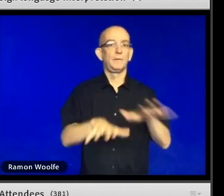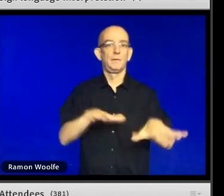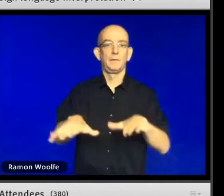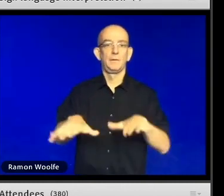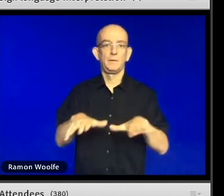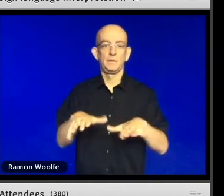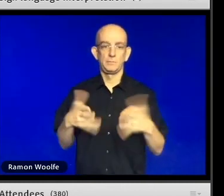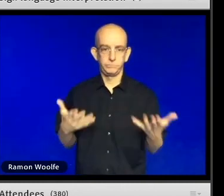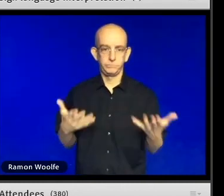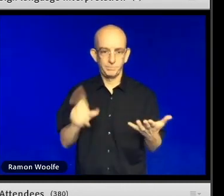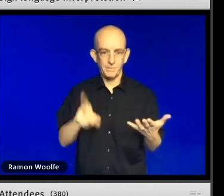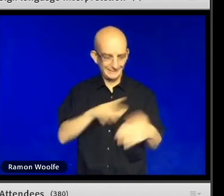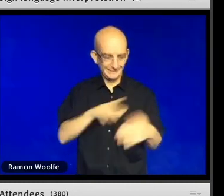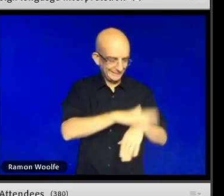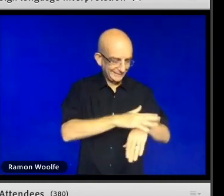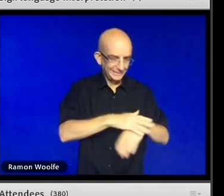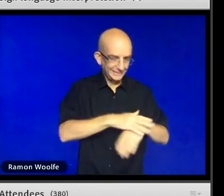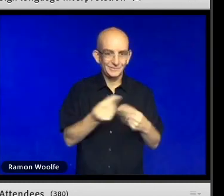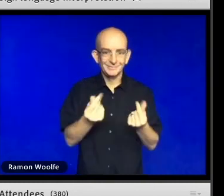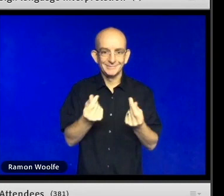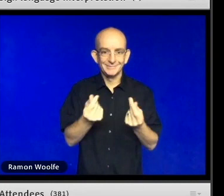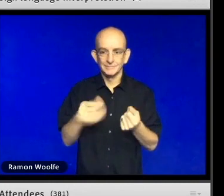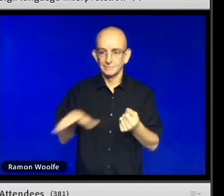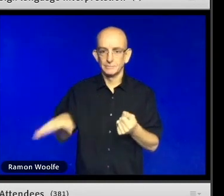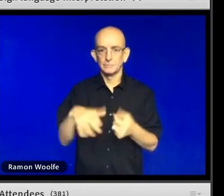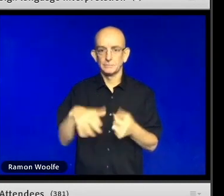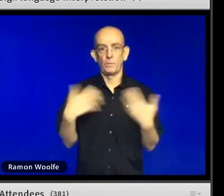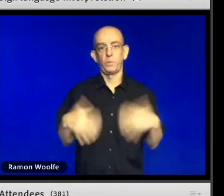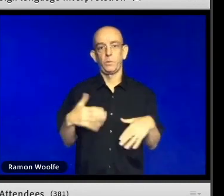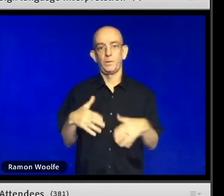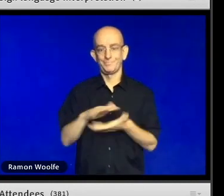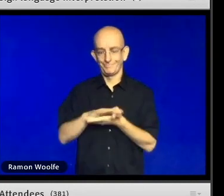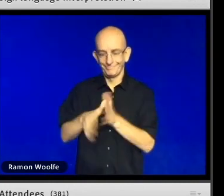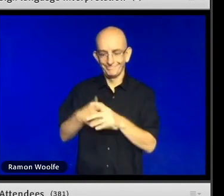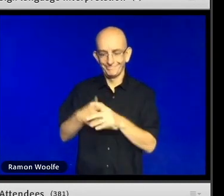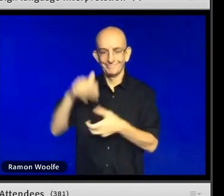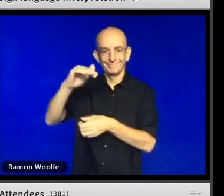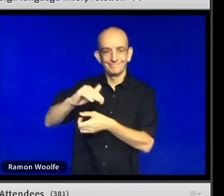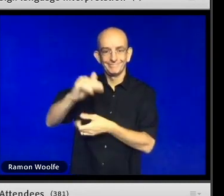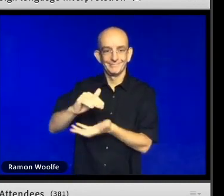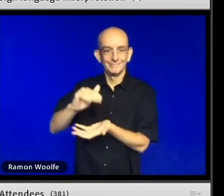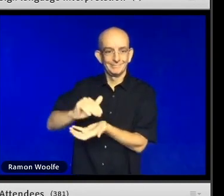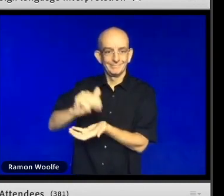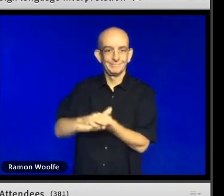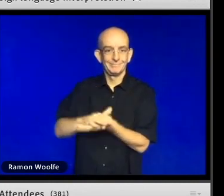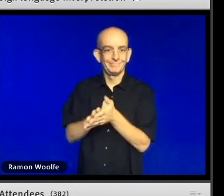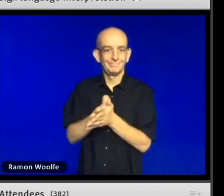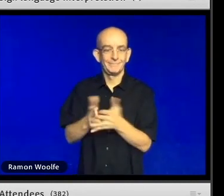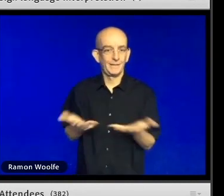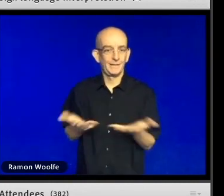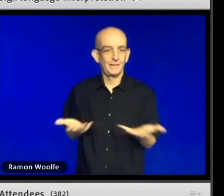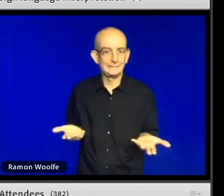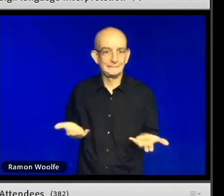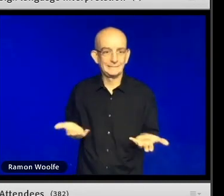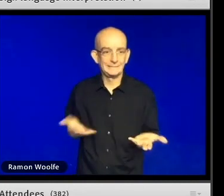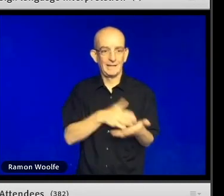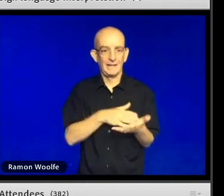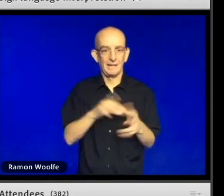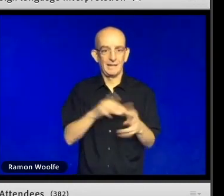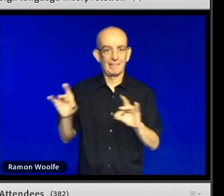name challenges I am facing and I feel is very important is the access to information.